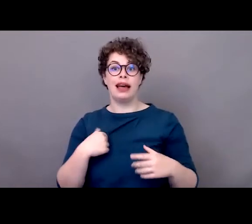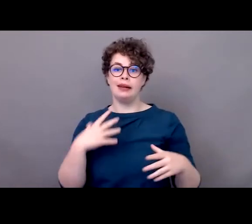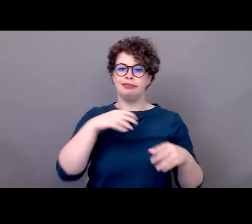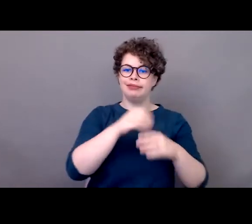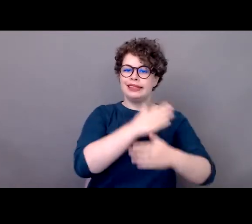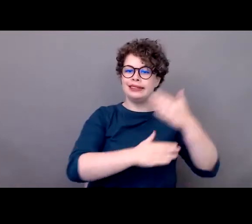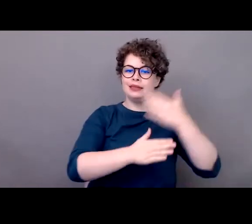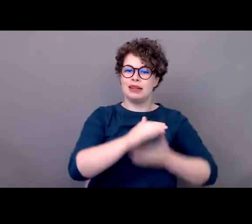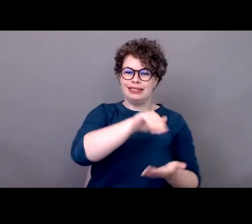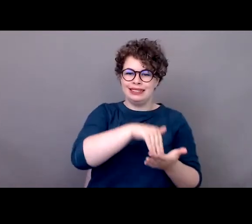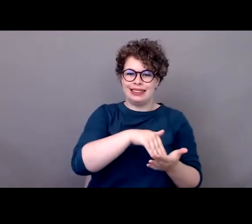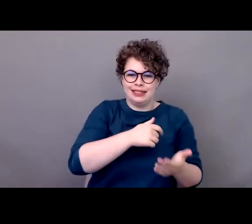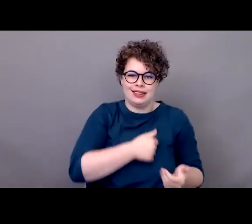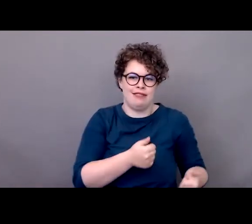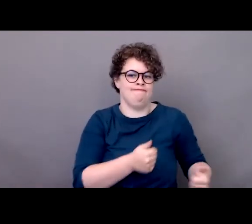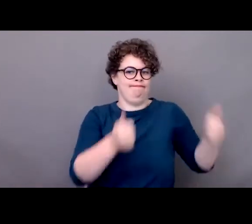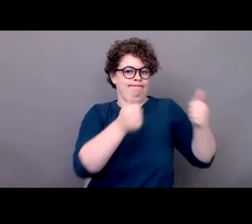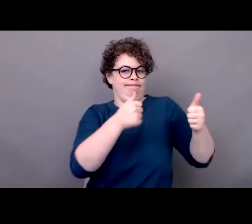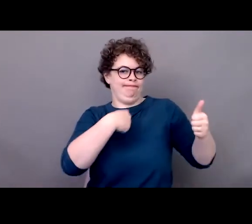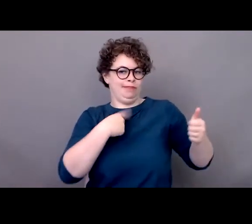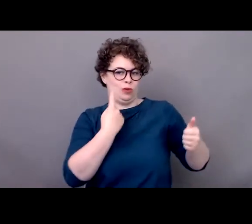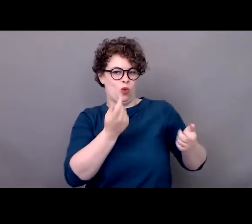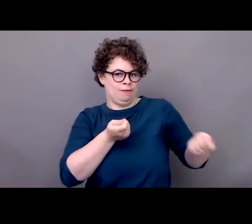Thank you for those introductions. Today I will talk a little bit more